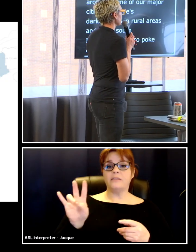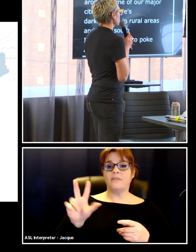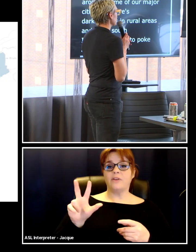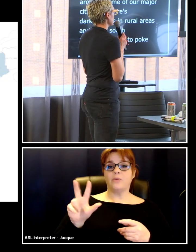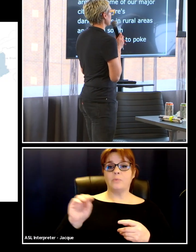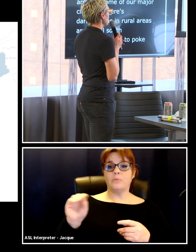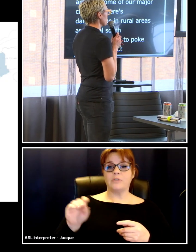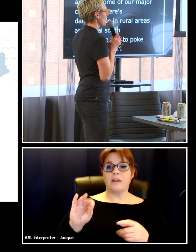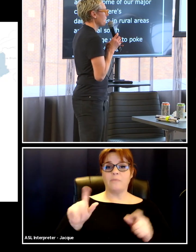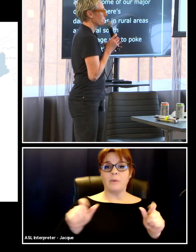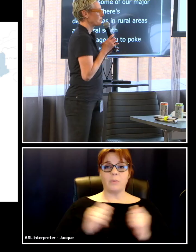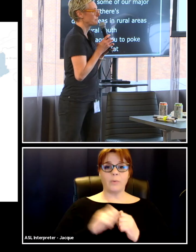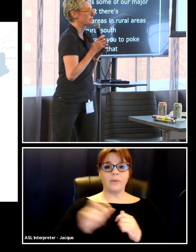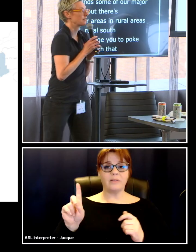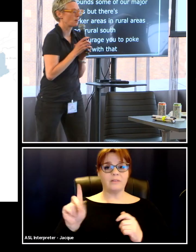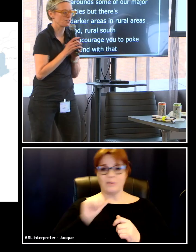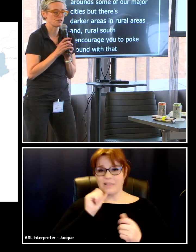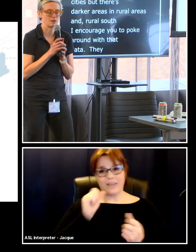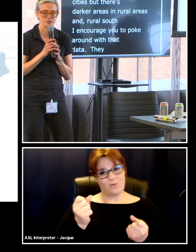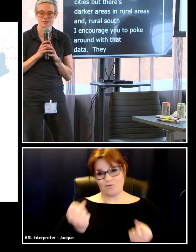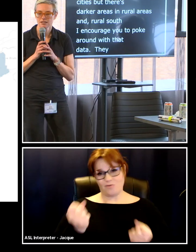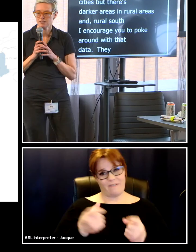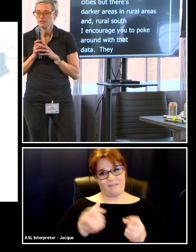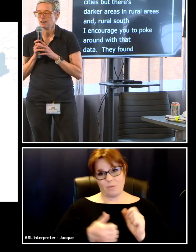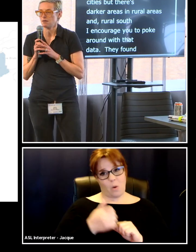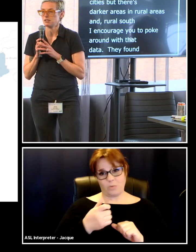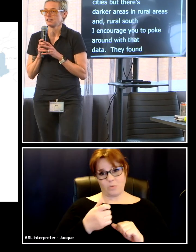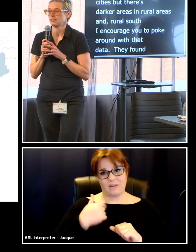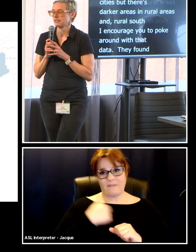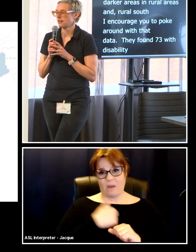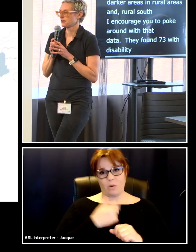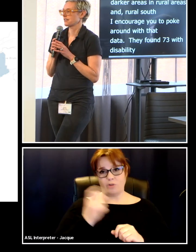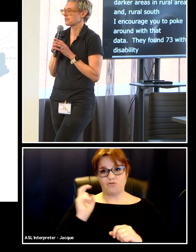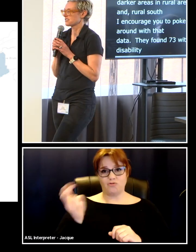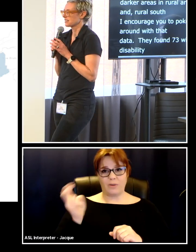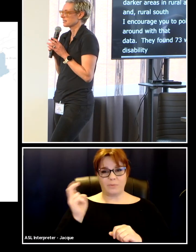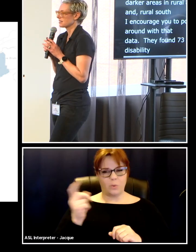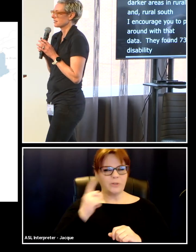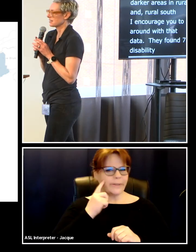disabilities don't drive for most of our trips. Um, which I think is another interesting statistic